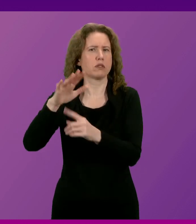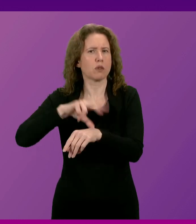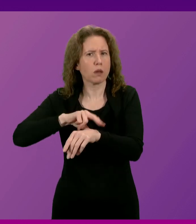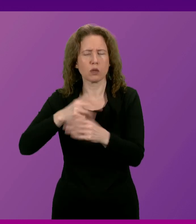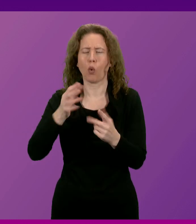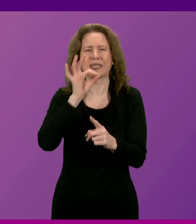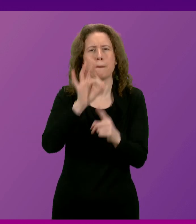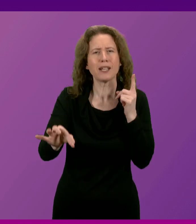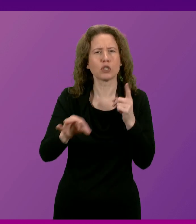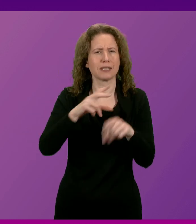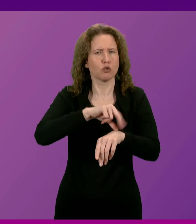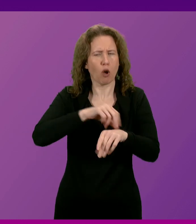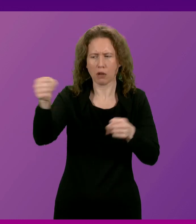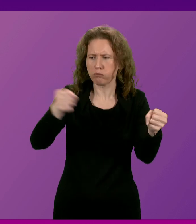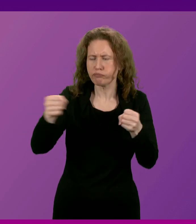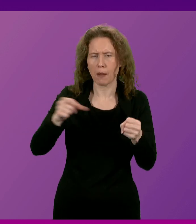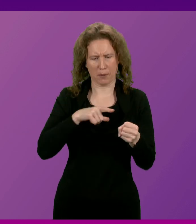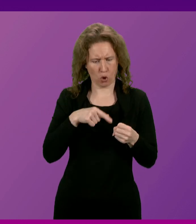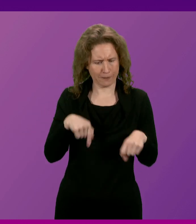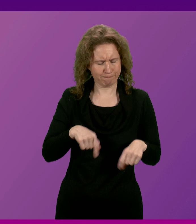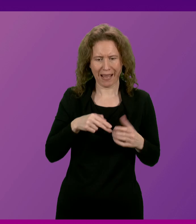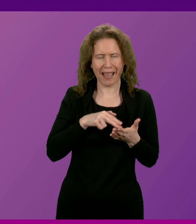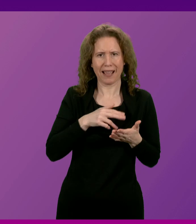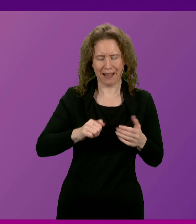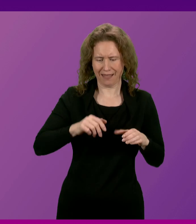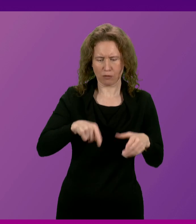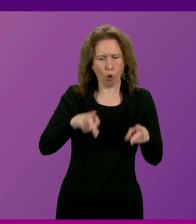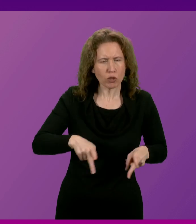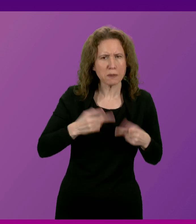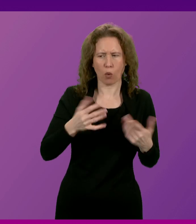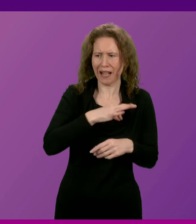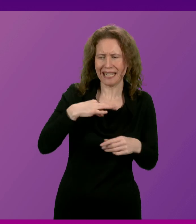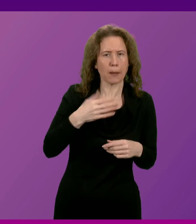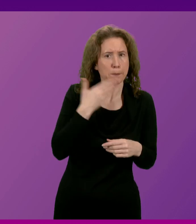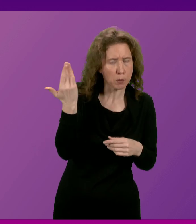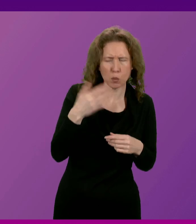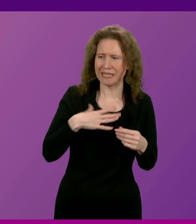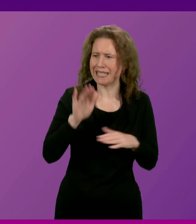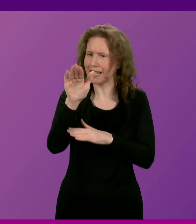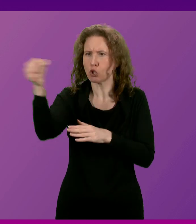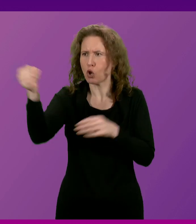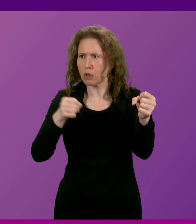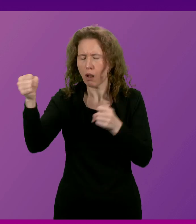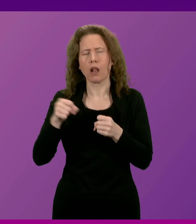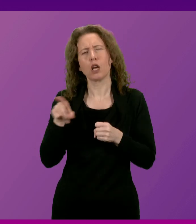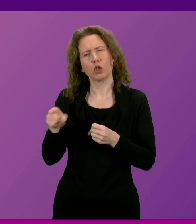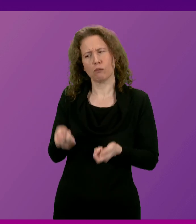skills are unavailable within the organisation. The figure quoted by Rachael Hamilton from